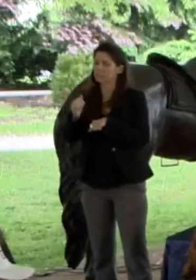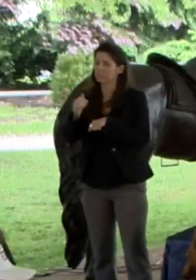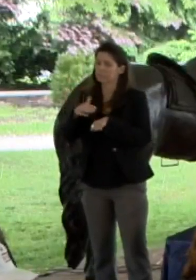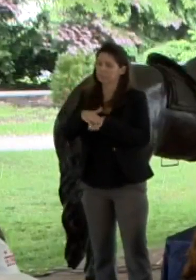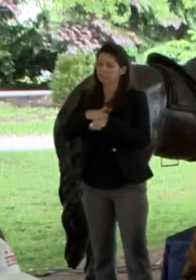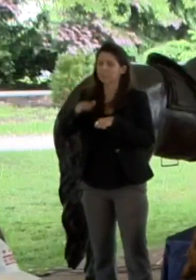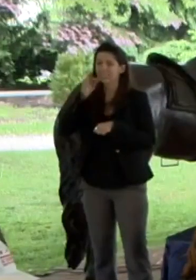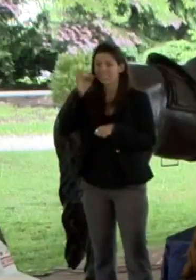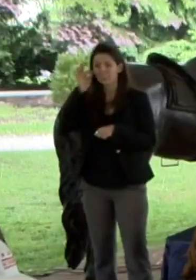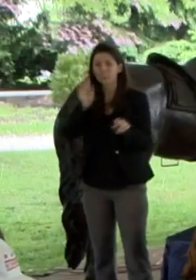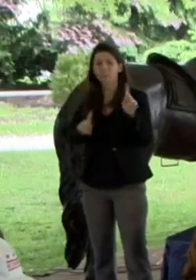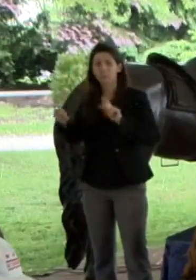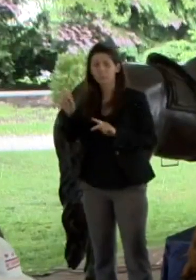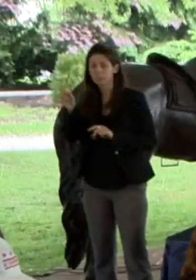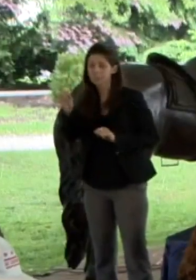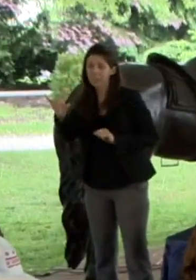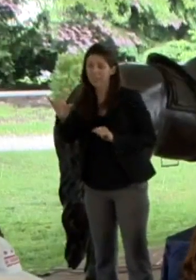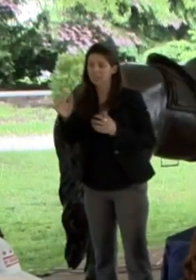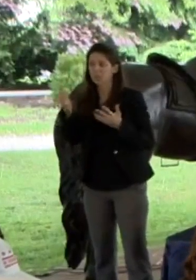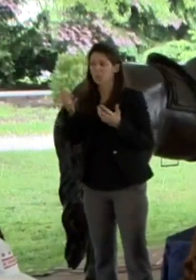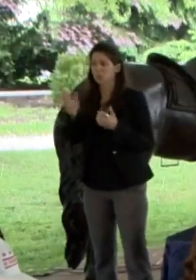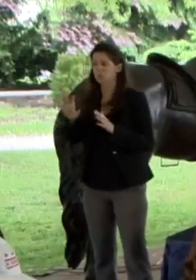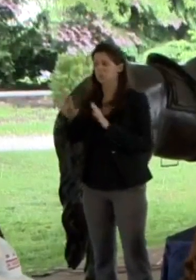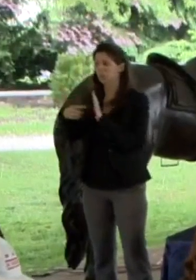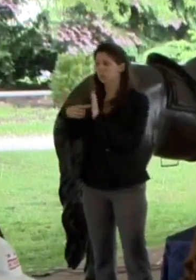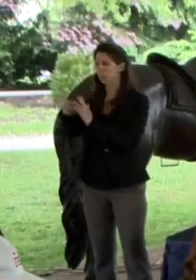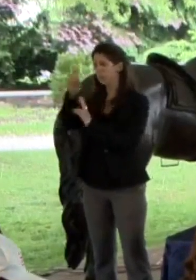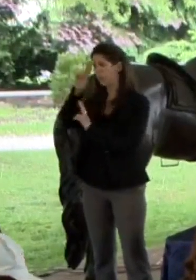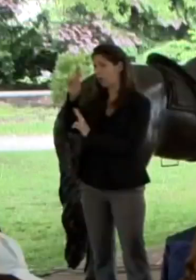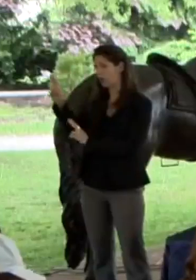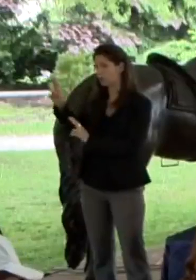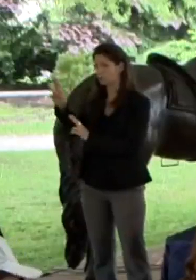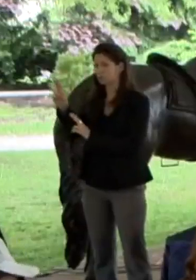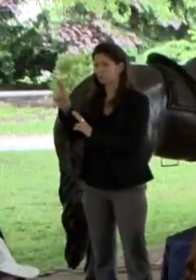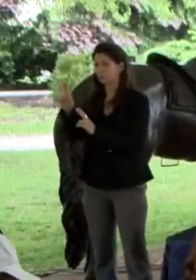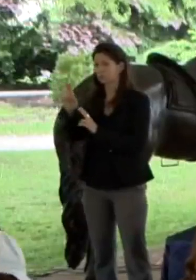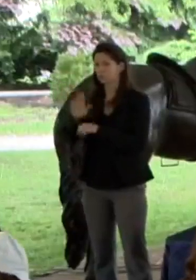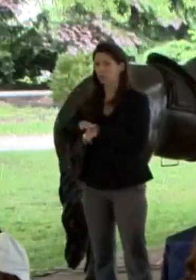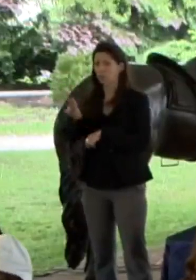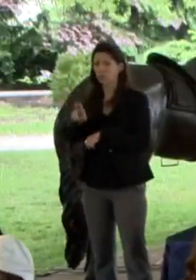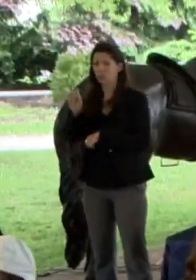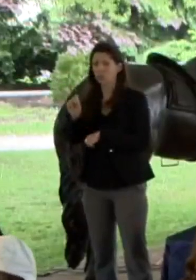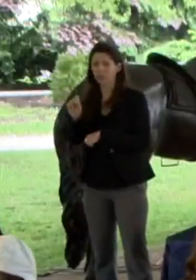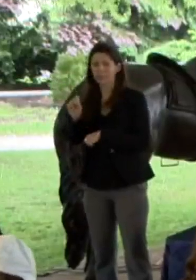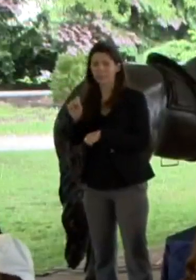TO REJECT THAT NOTION NOW AND HAVE STARTED CALLING COLUMBUS